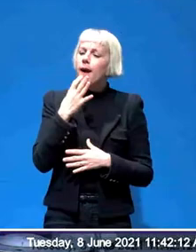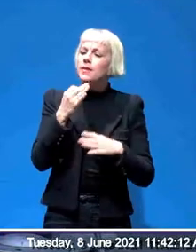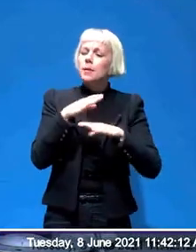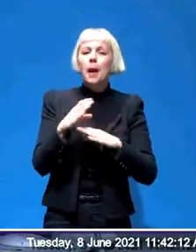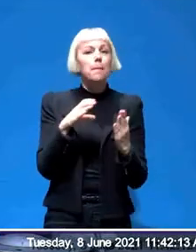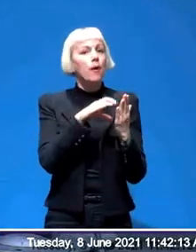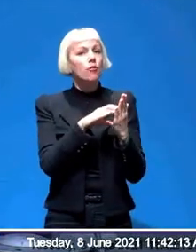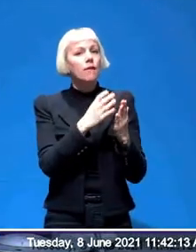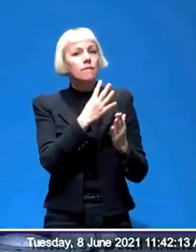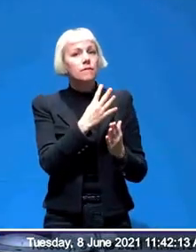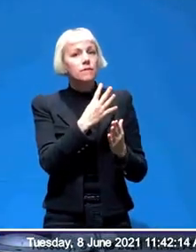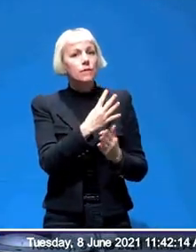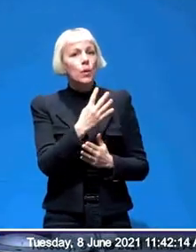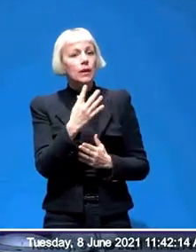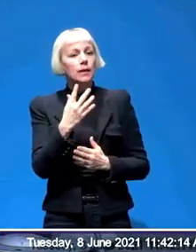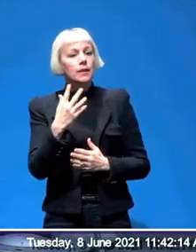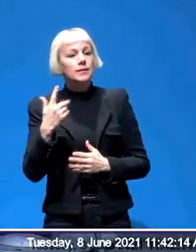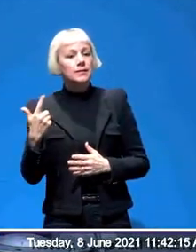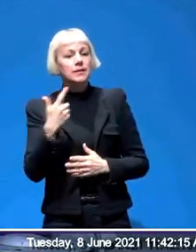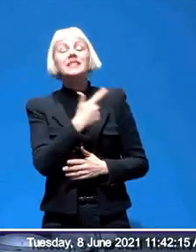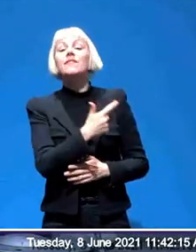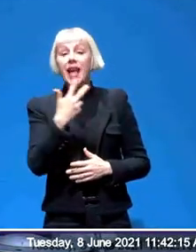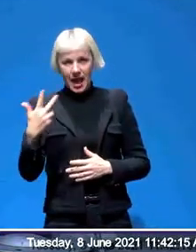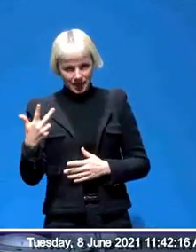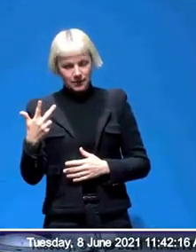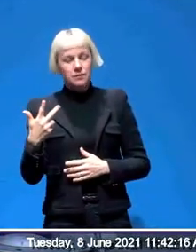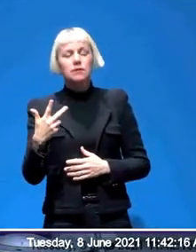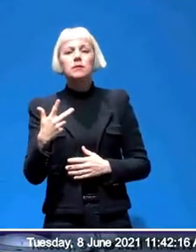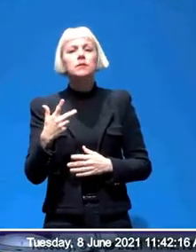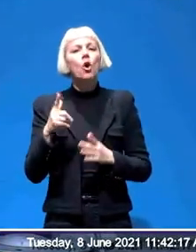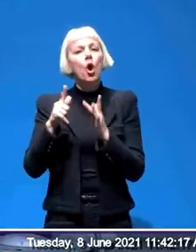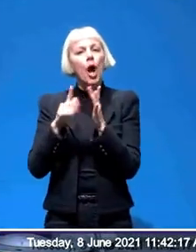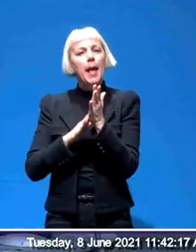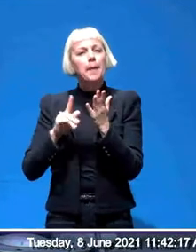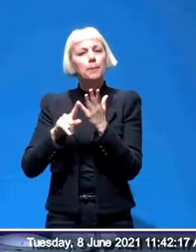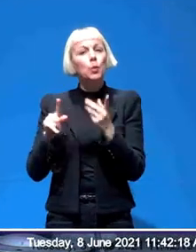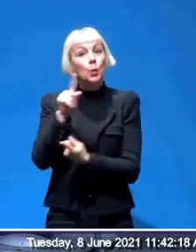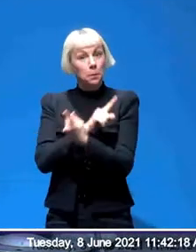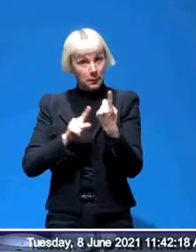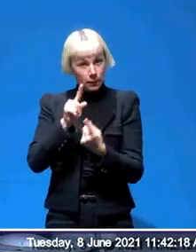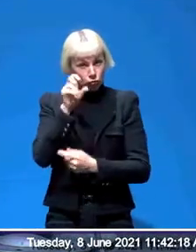of your statement, which is the follow-up of the IMU meeting. Yes.